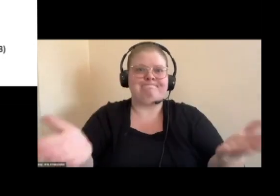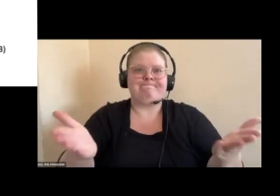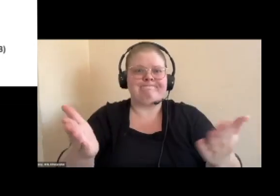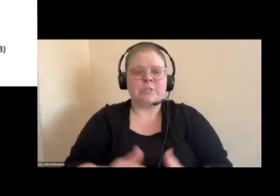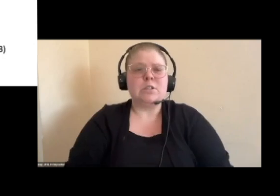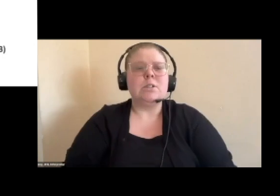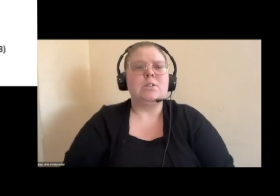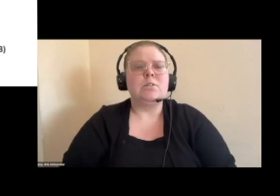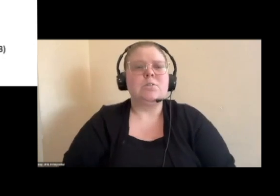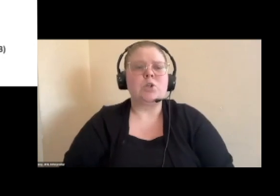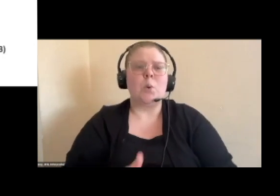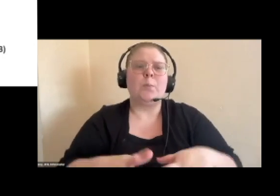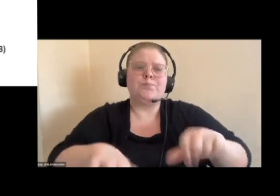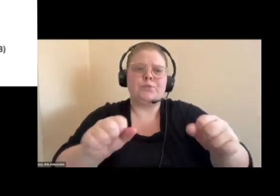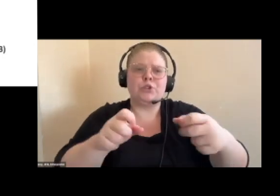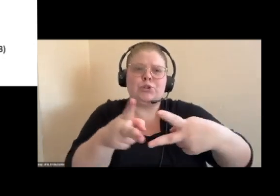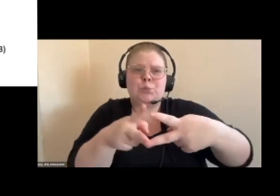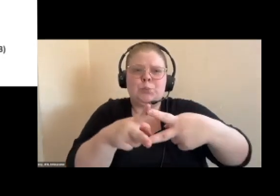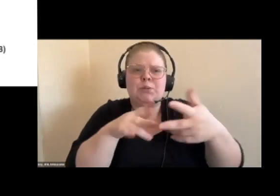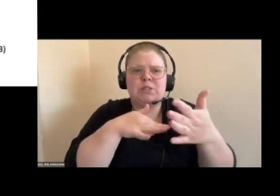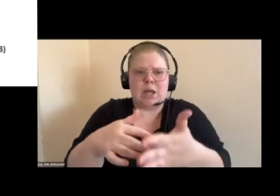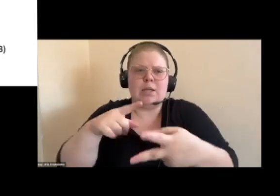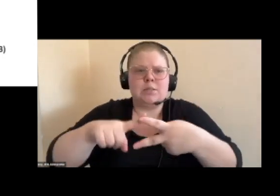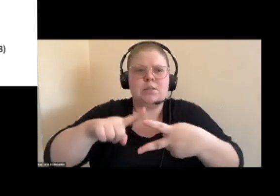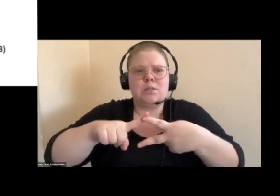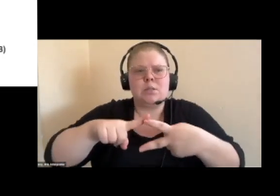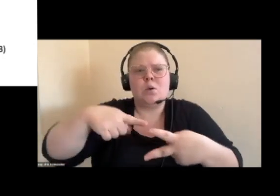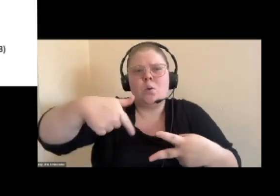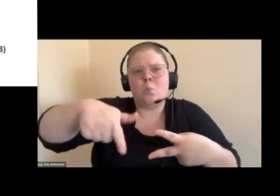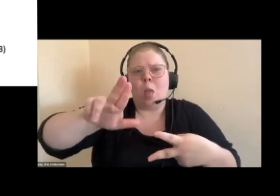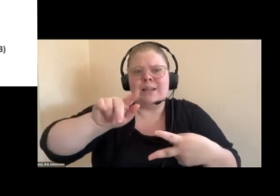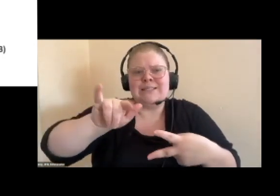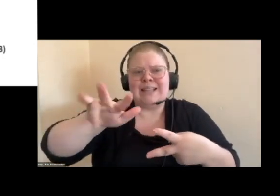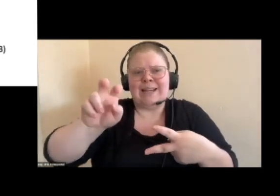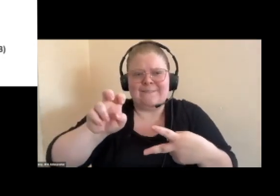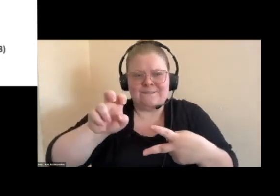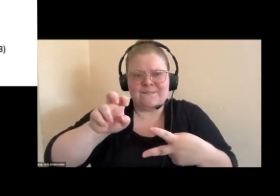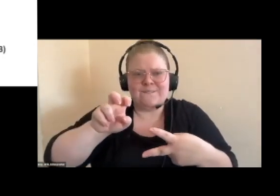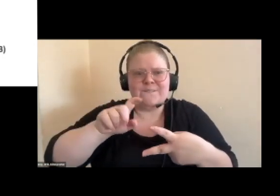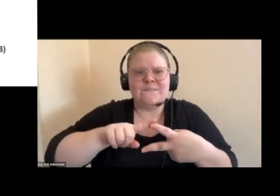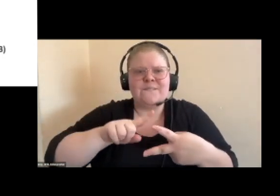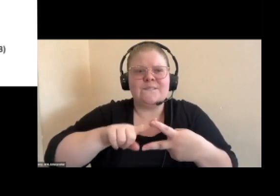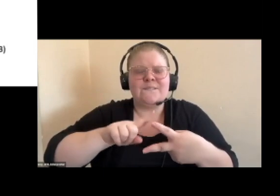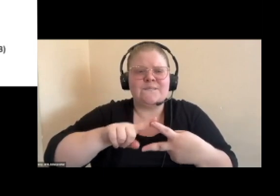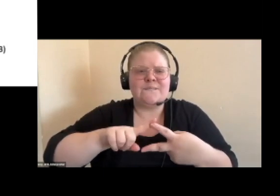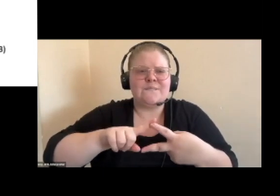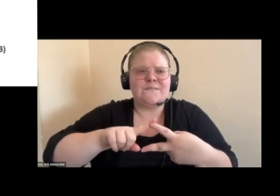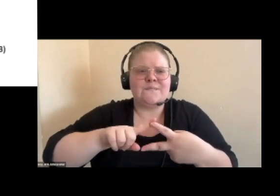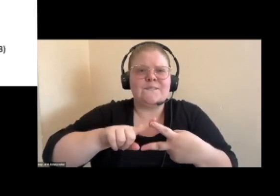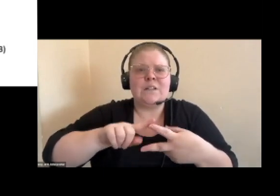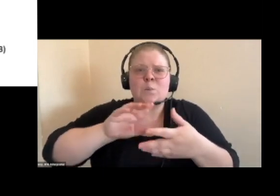One was a qualitative study where we worked with a health plan and,